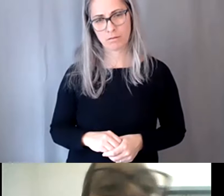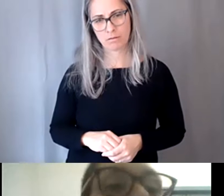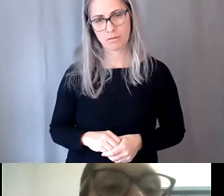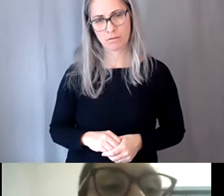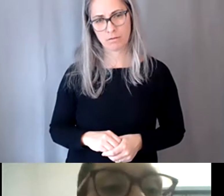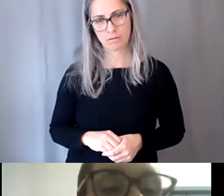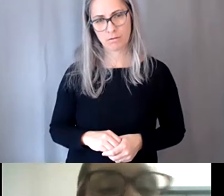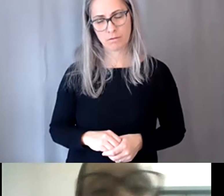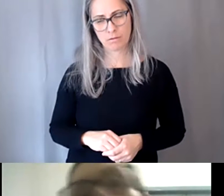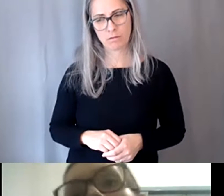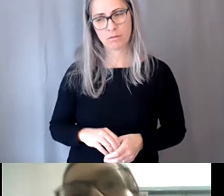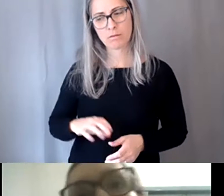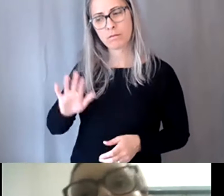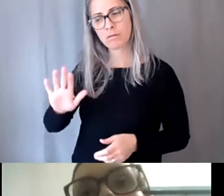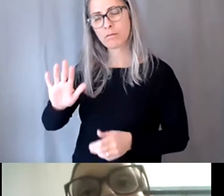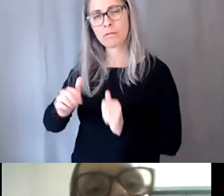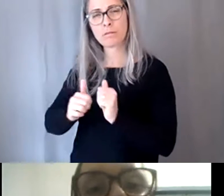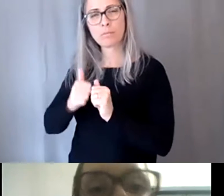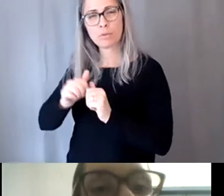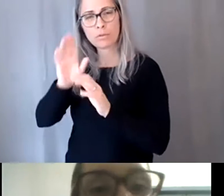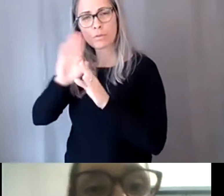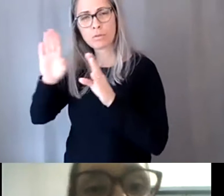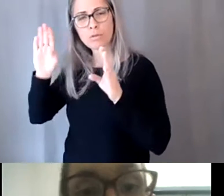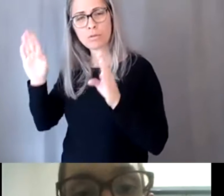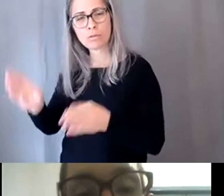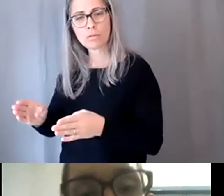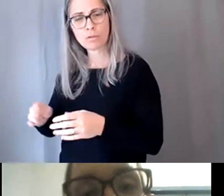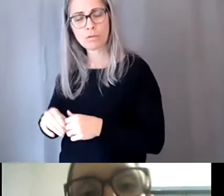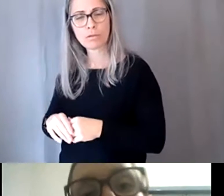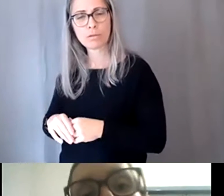services in the administrative spaces